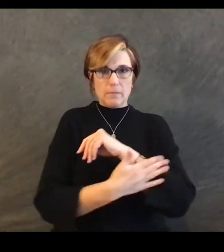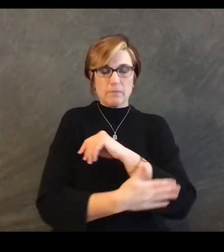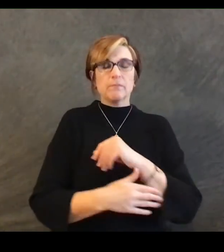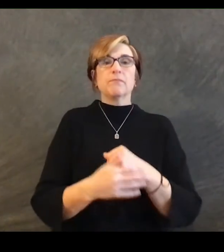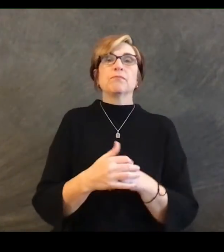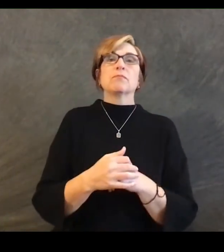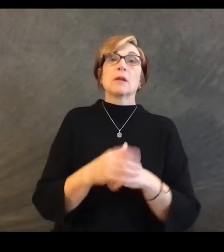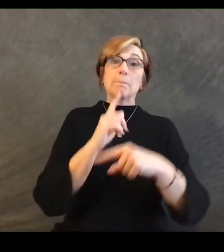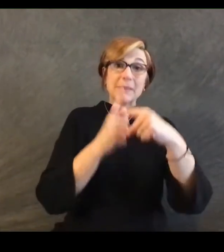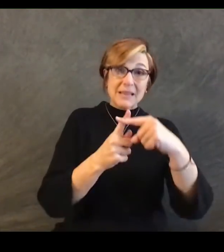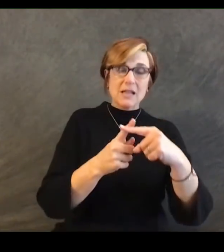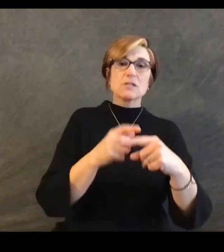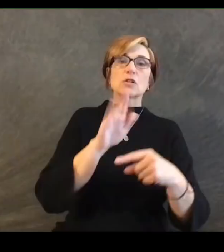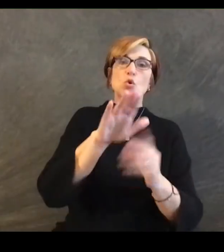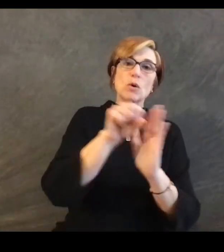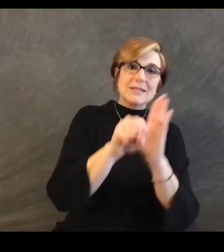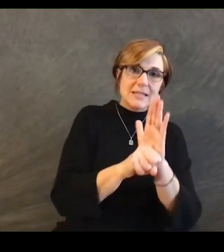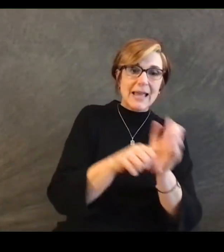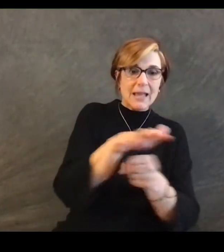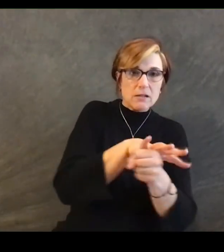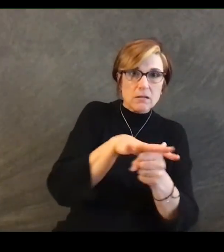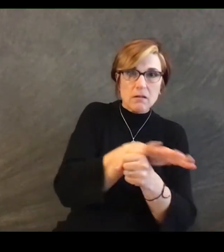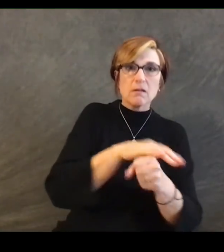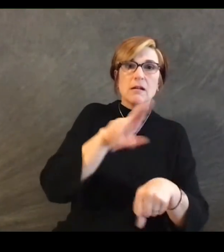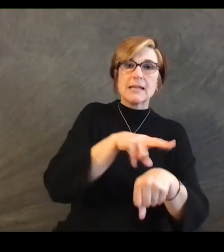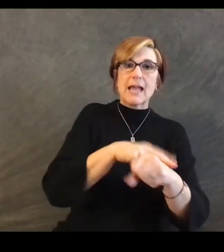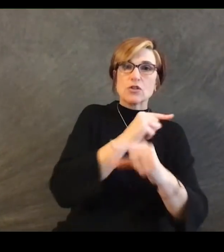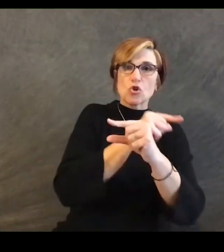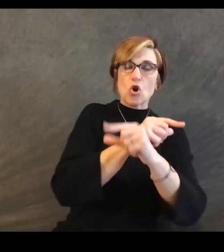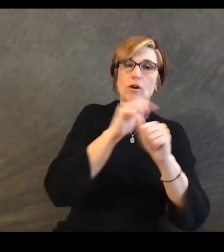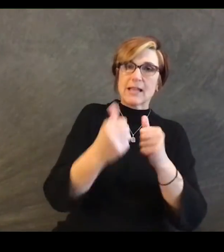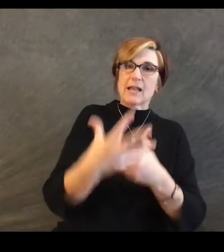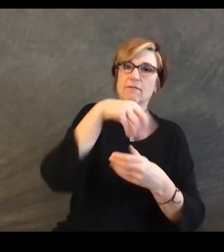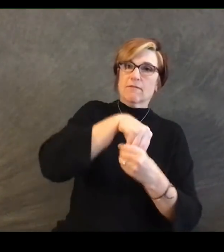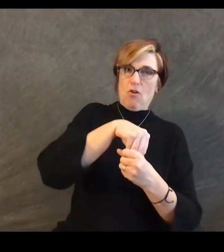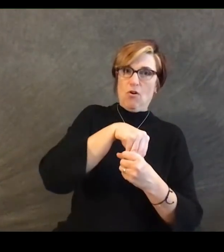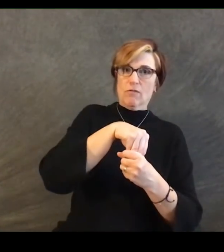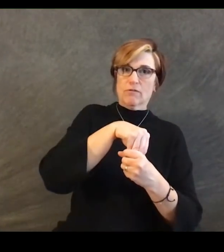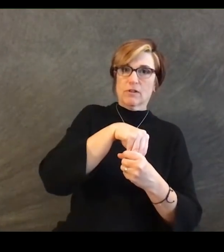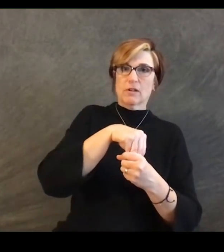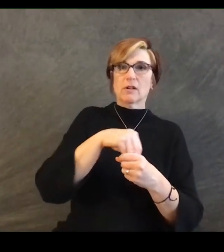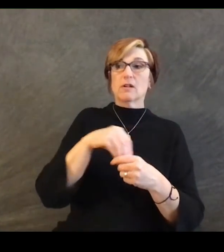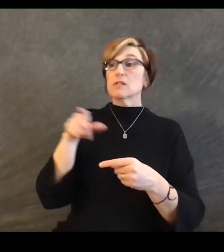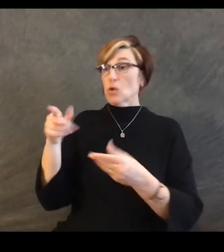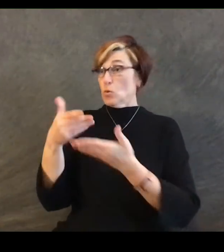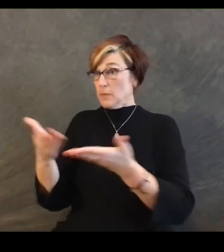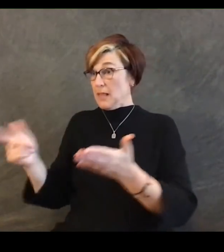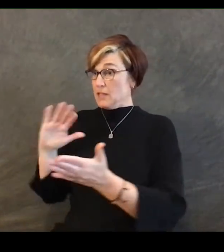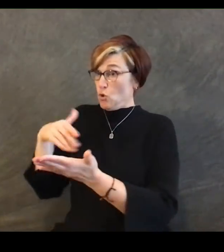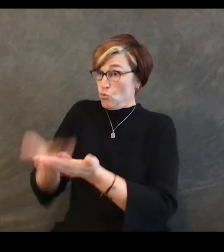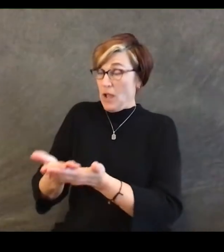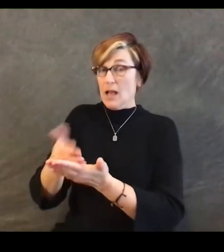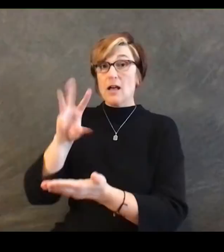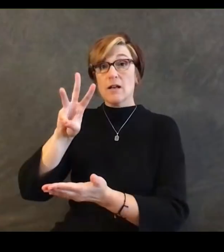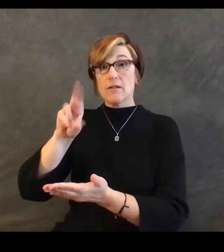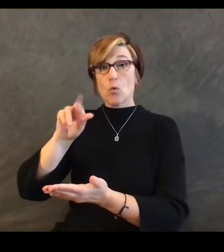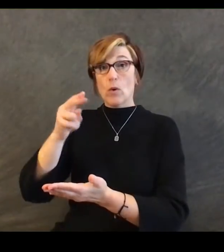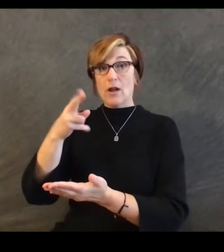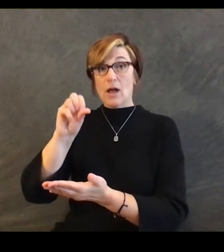and maybe use the National Guard to move those supplies from warehouses to hospitals if the president moment as the president said we've distributed more